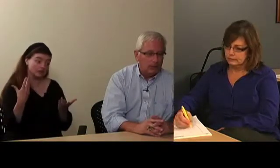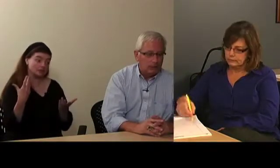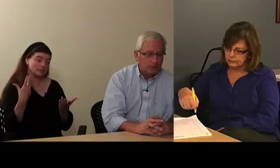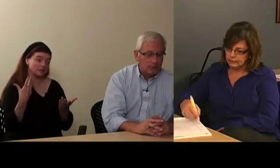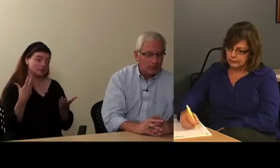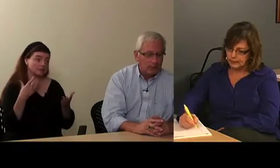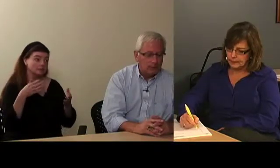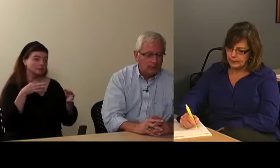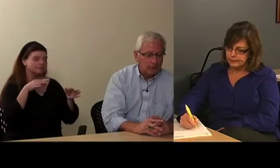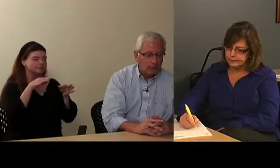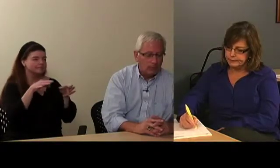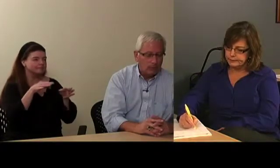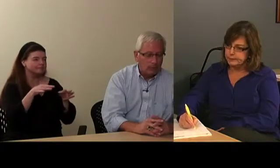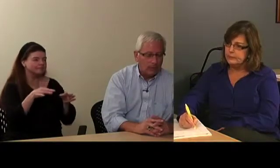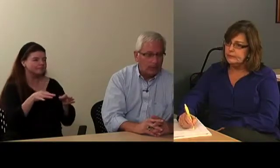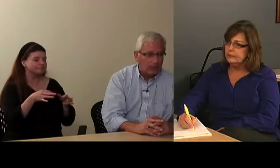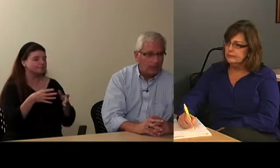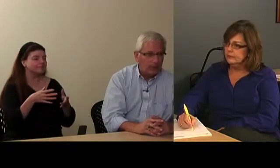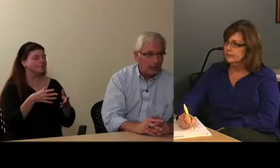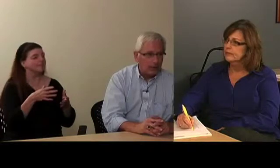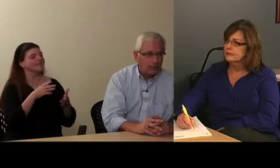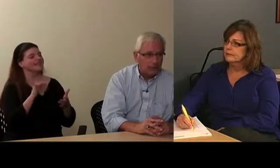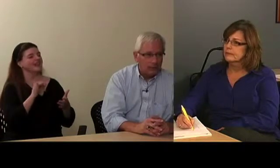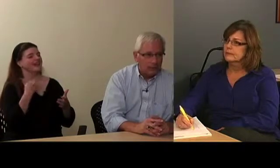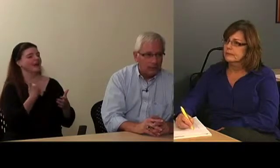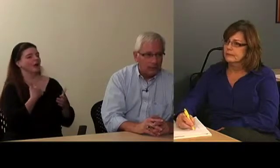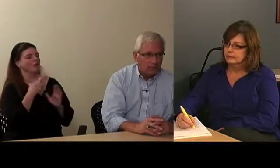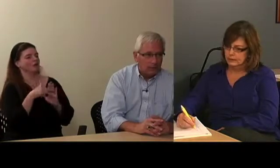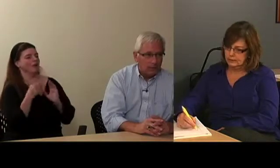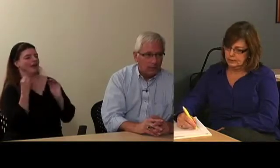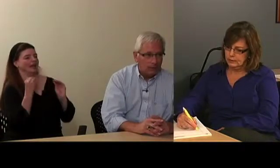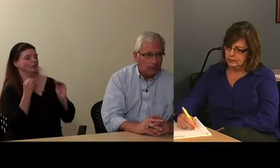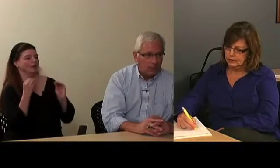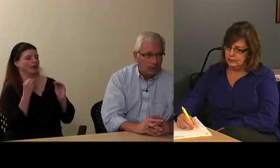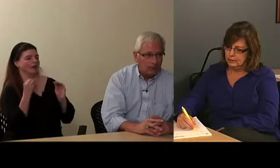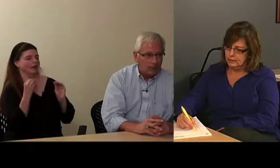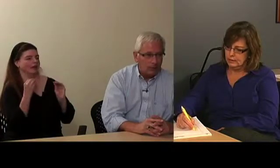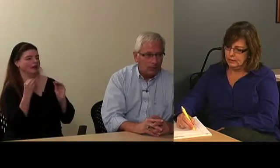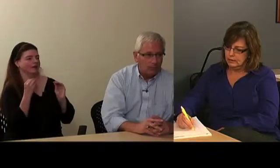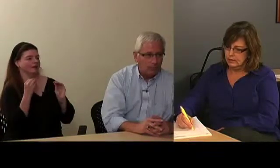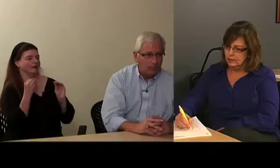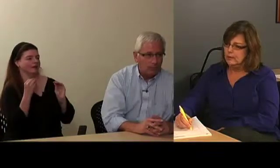And almost educate them about what they're required to do